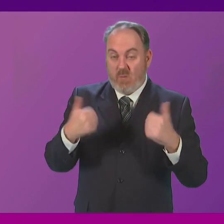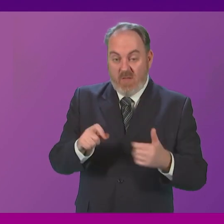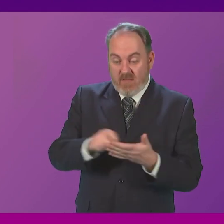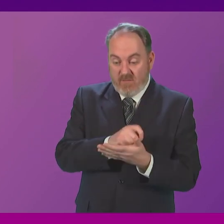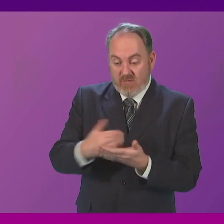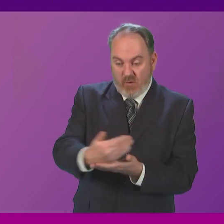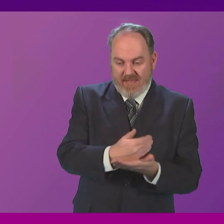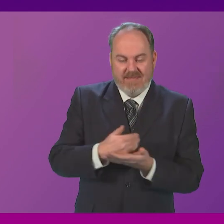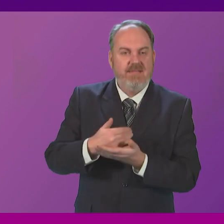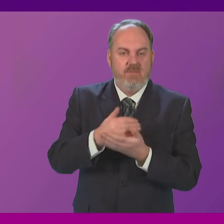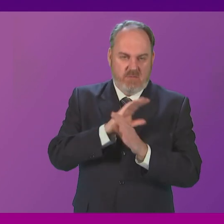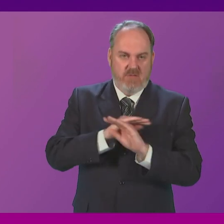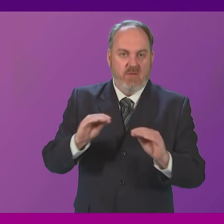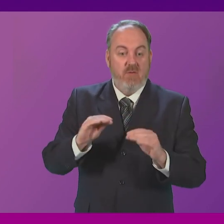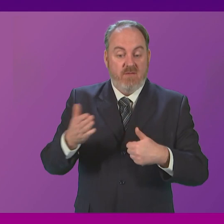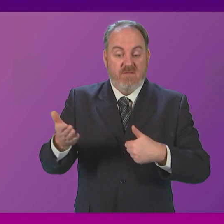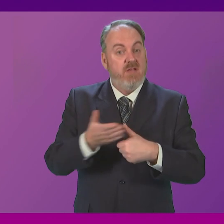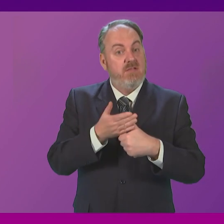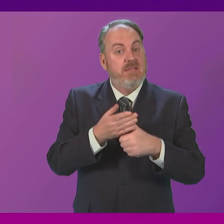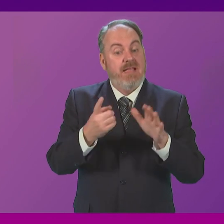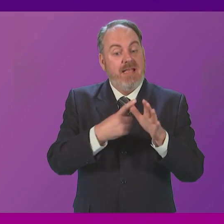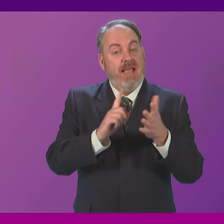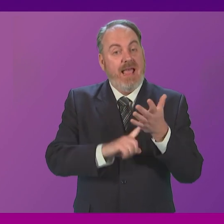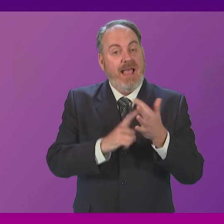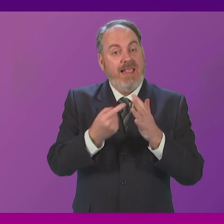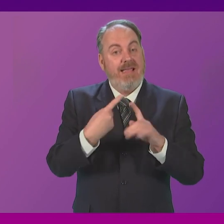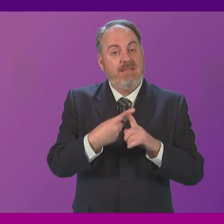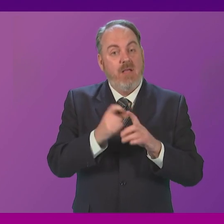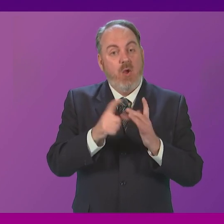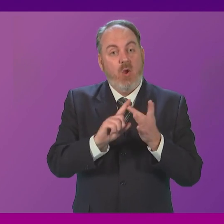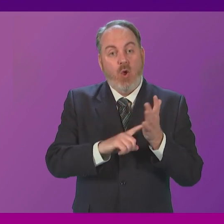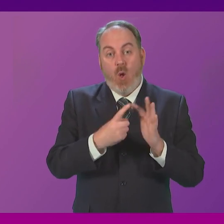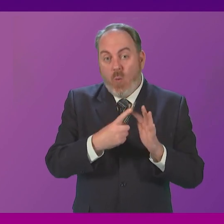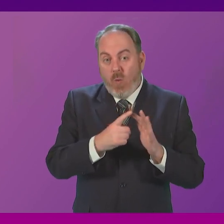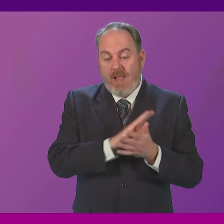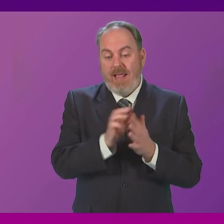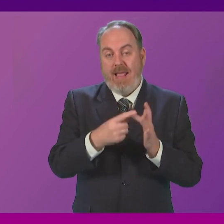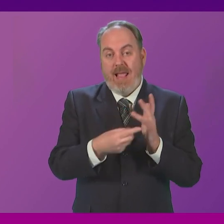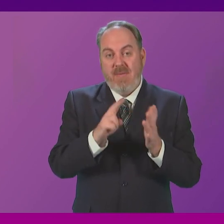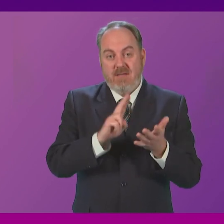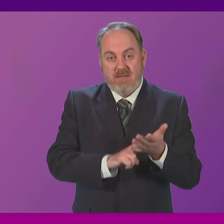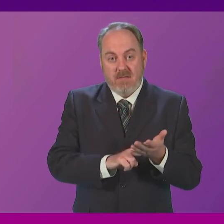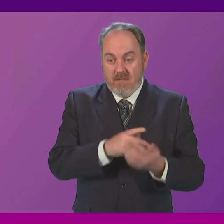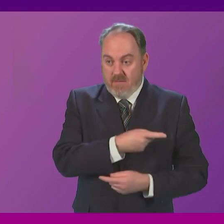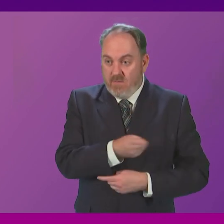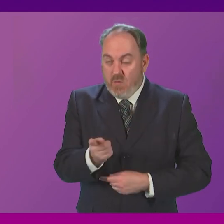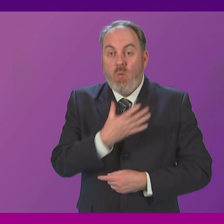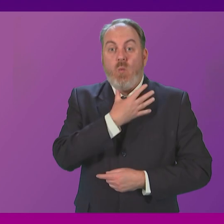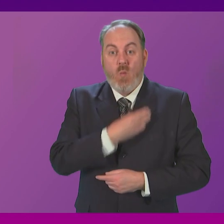The first vote is for Alex Cole-Hamilton. Only members who wish to cast their vote for Alex Cole-Hamilton should take part in this